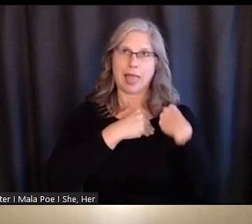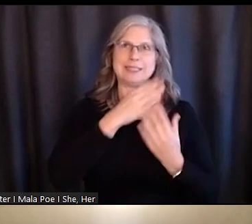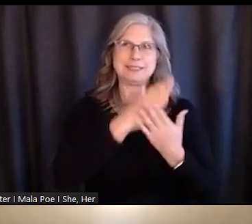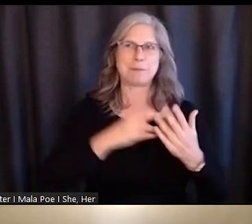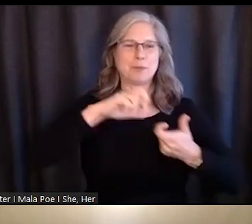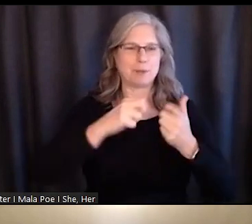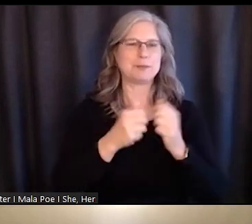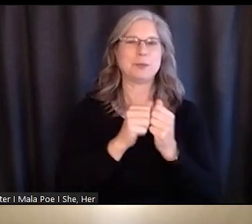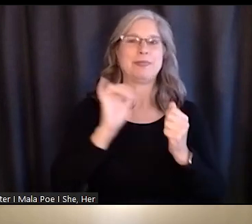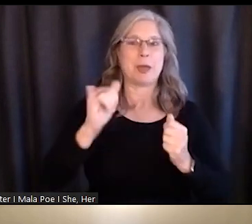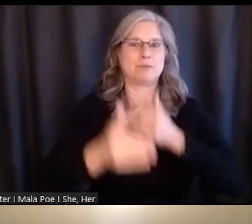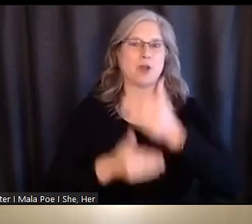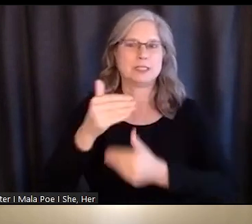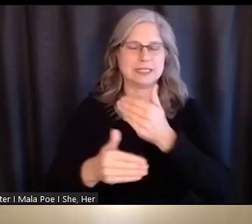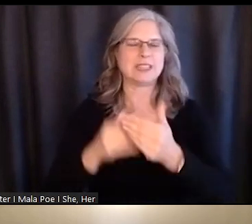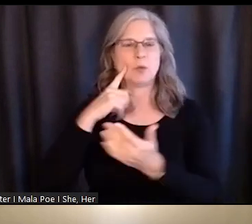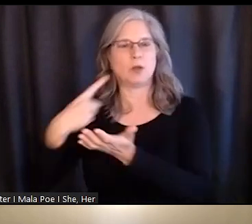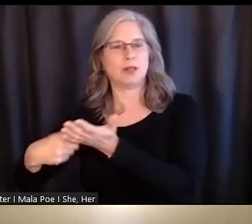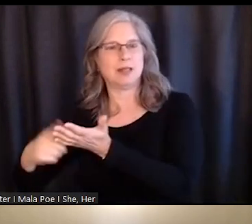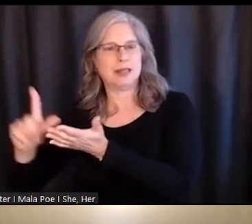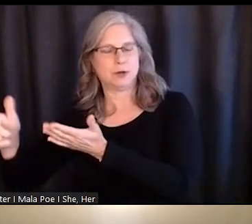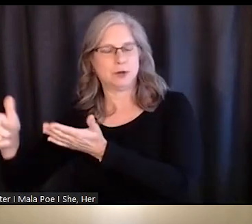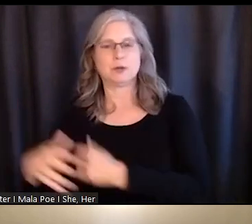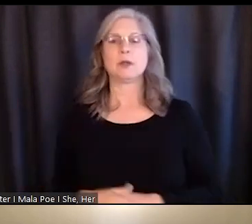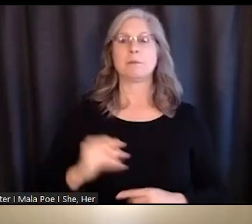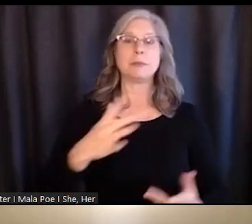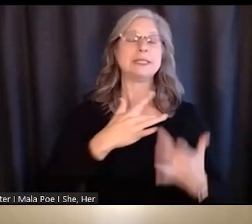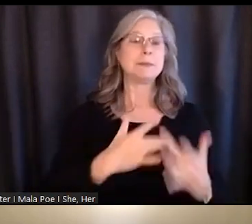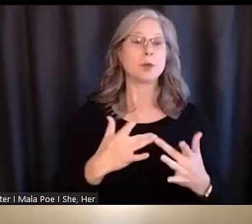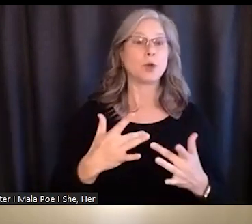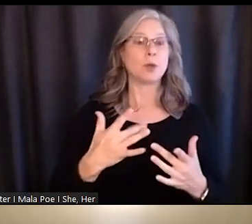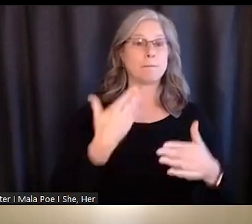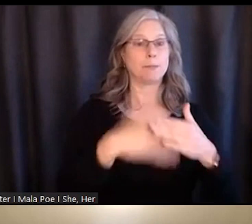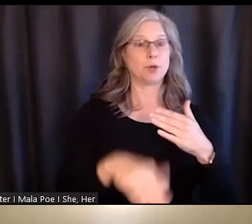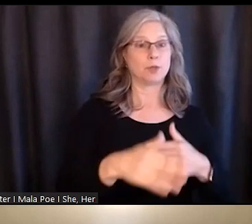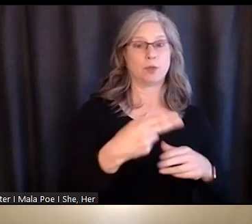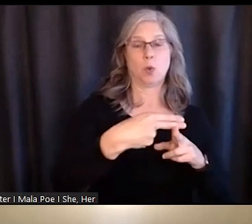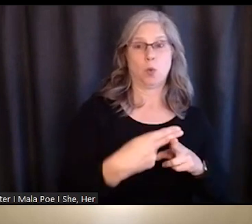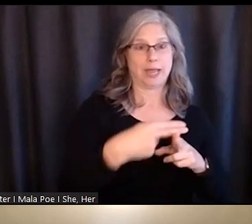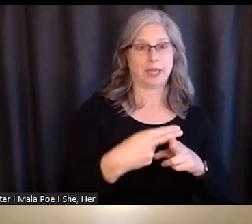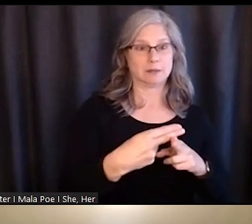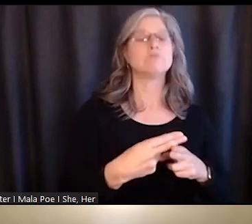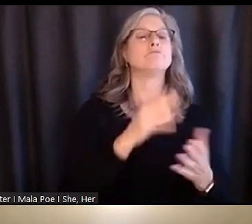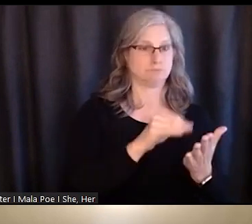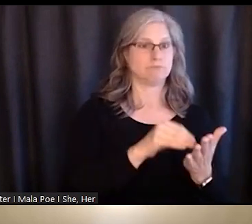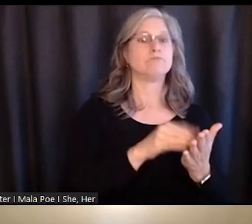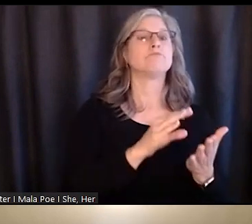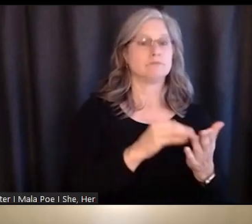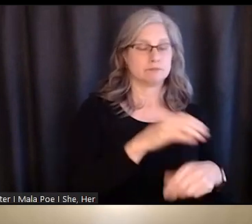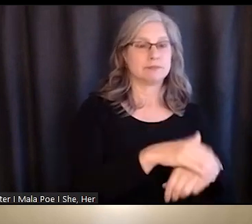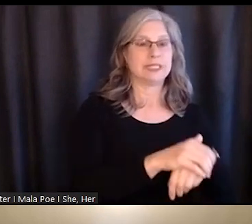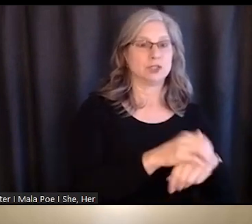that I'll come to later. Now, typical birthweight, they're acquiring English from birth with less than 20% exposure to another language.